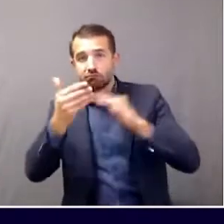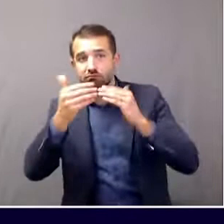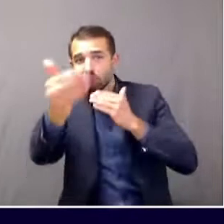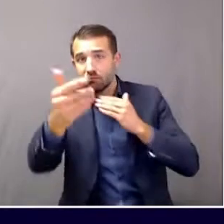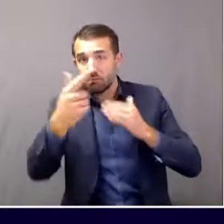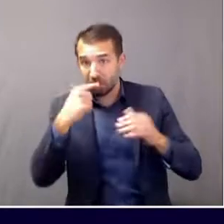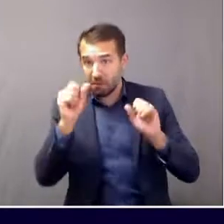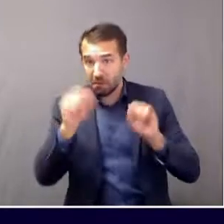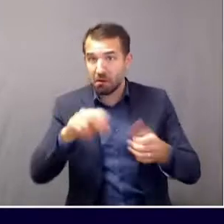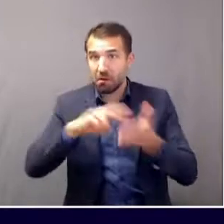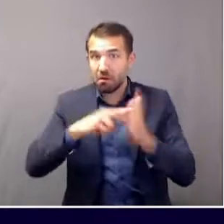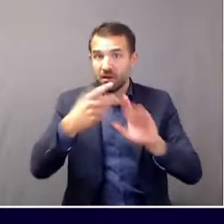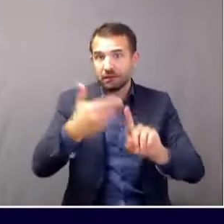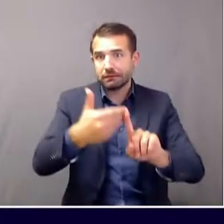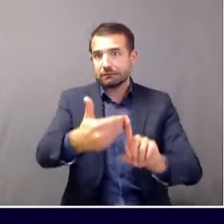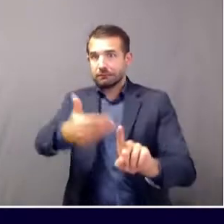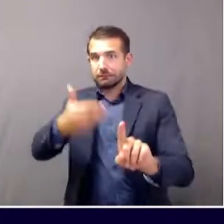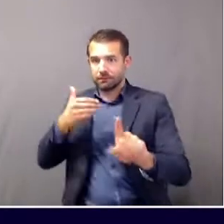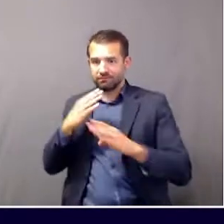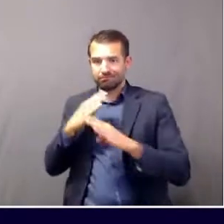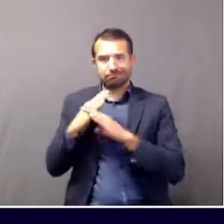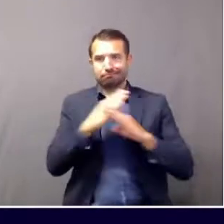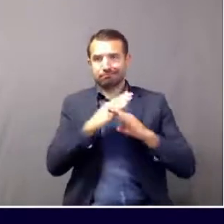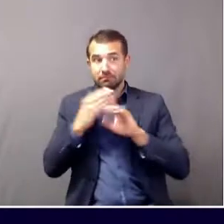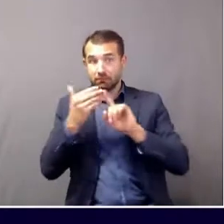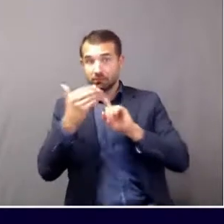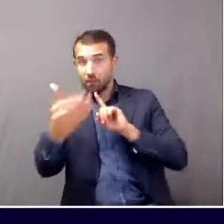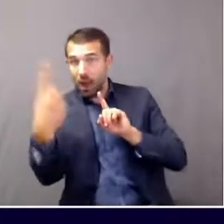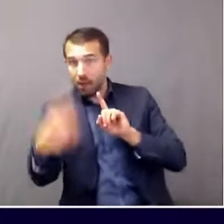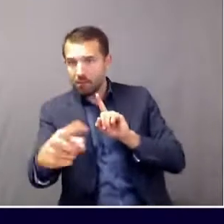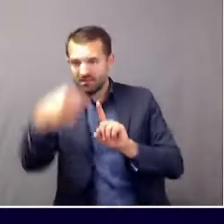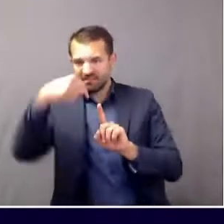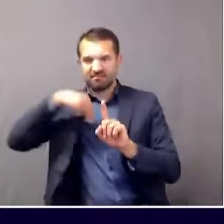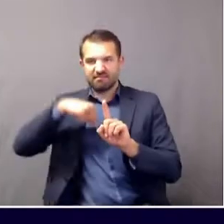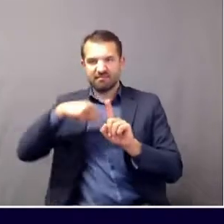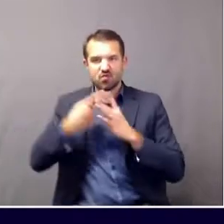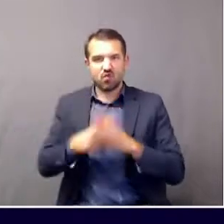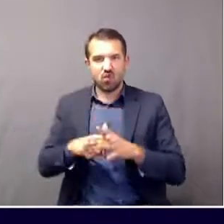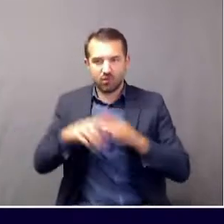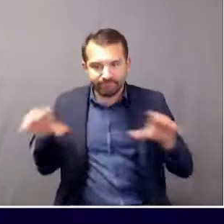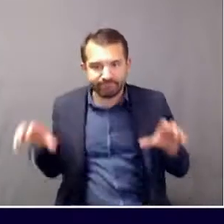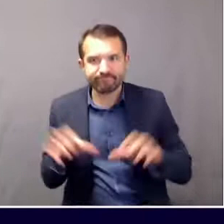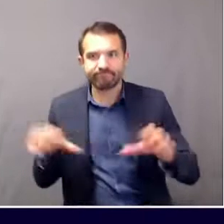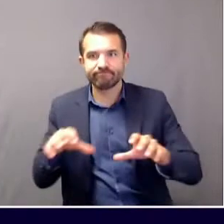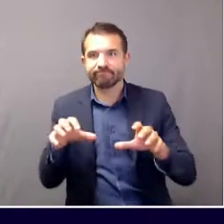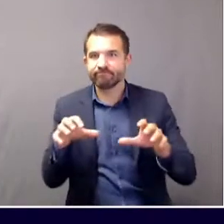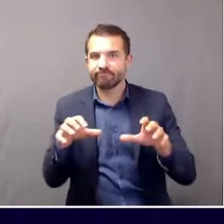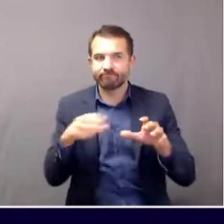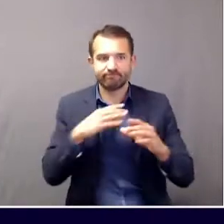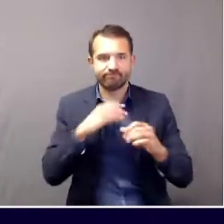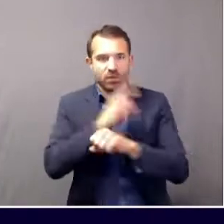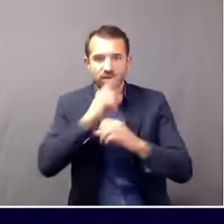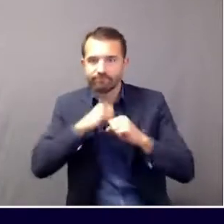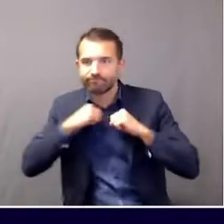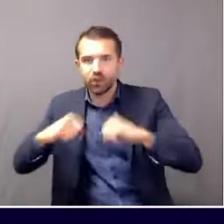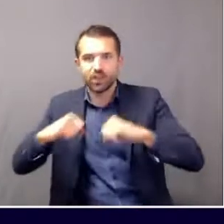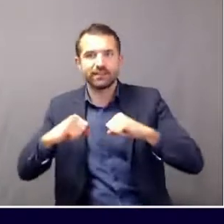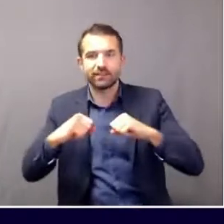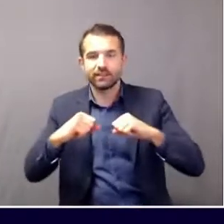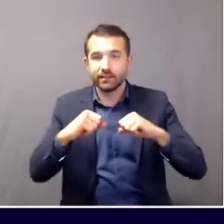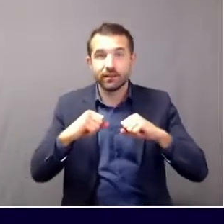we see the storm on the horizon